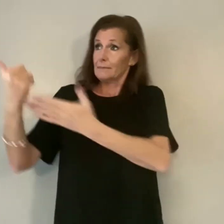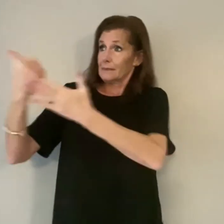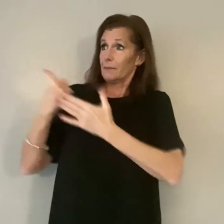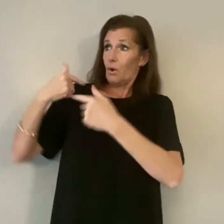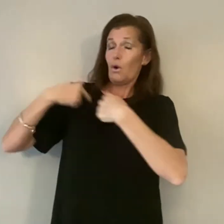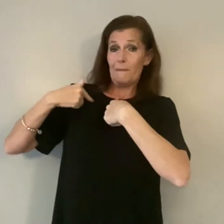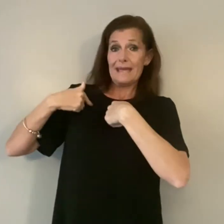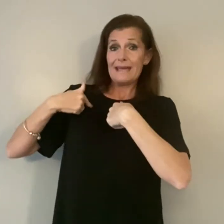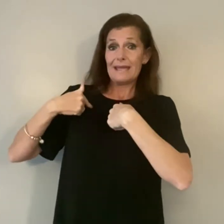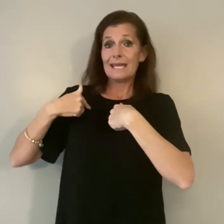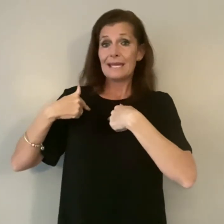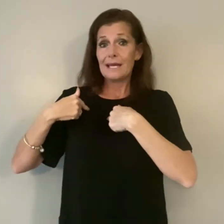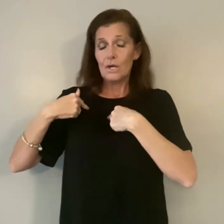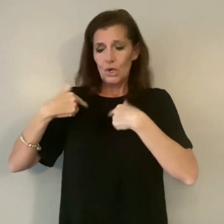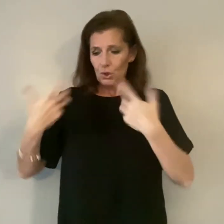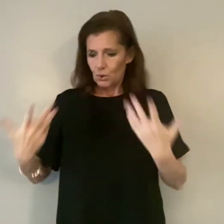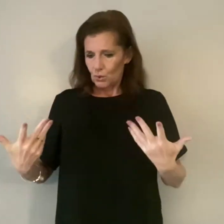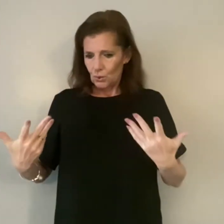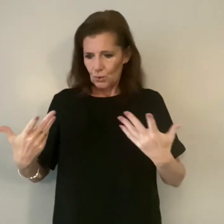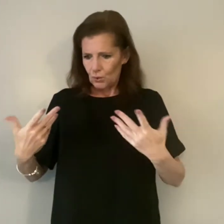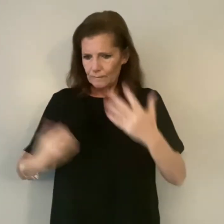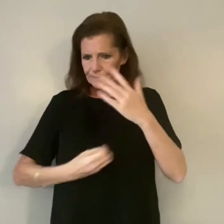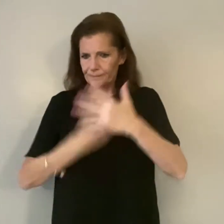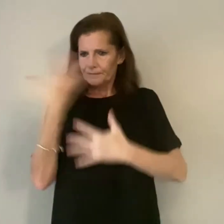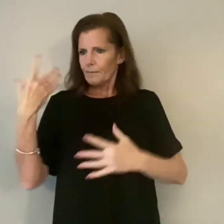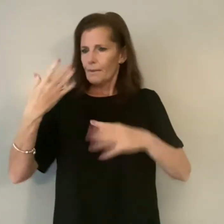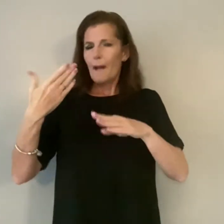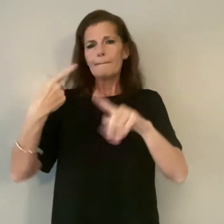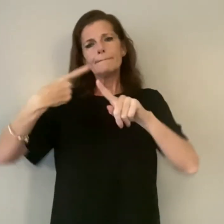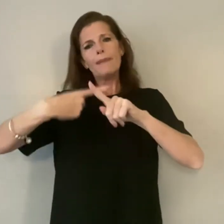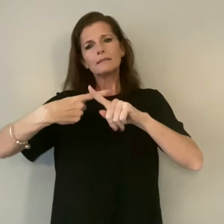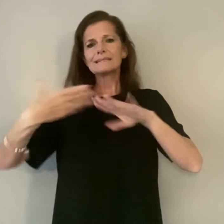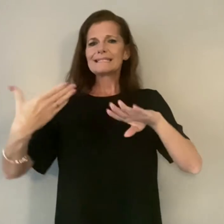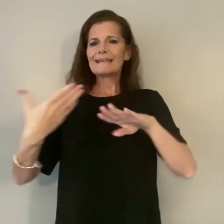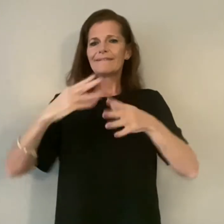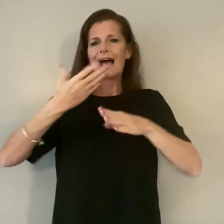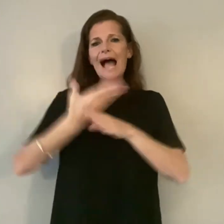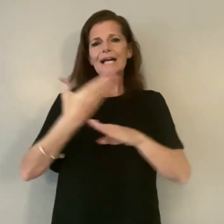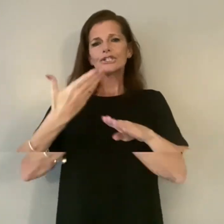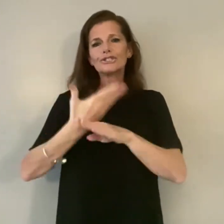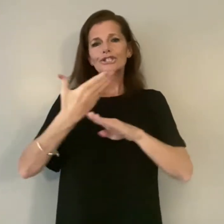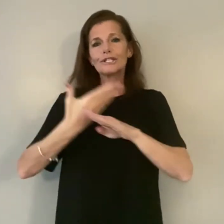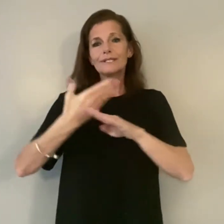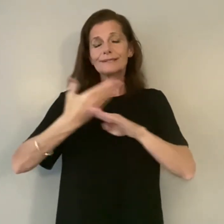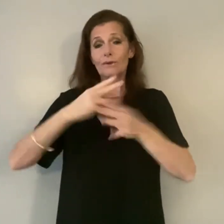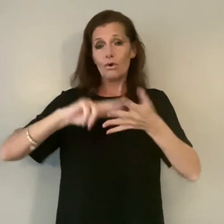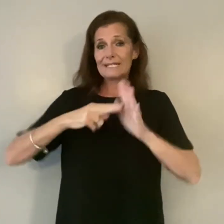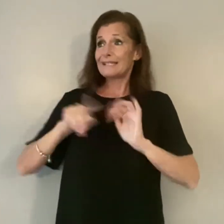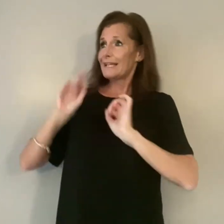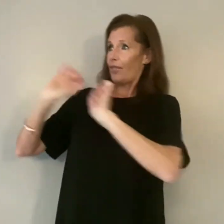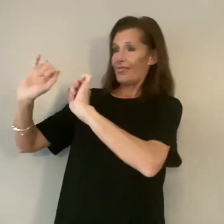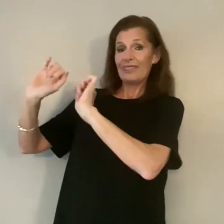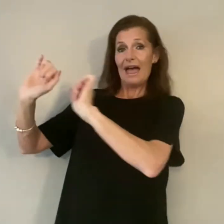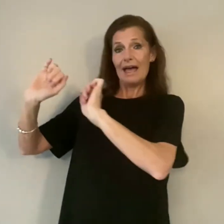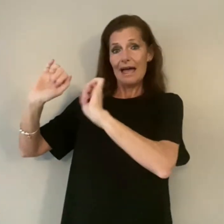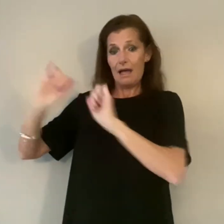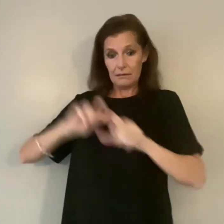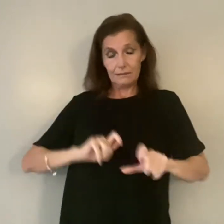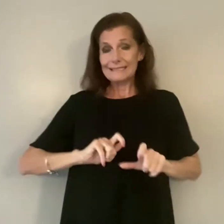and myself to develop positive action as an organization. So that was their opportunity